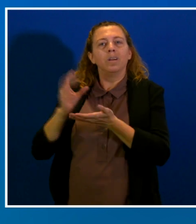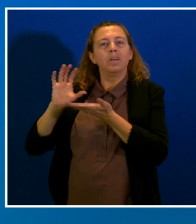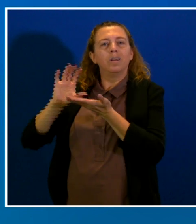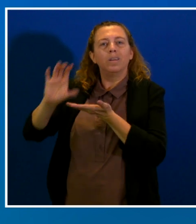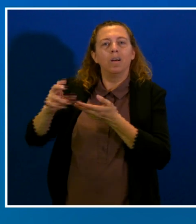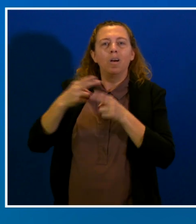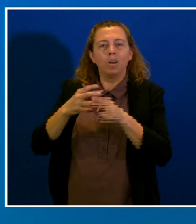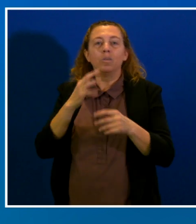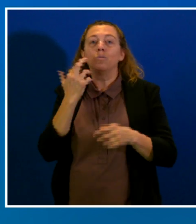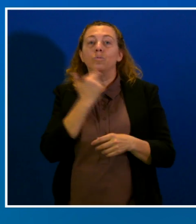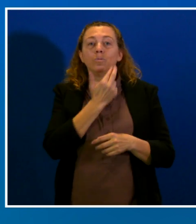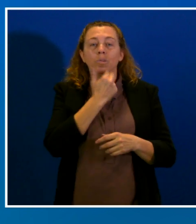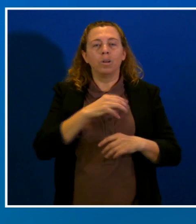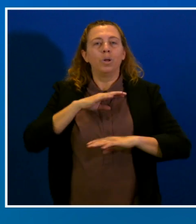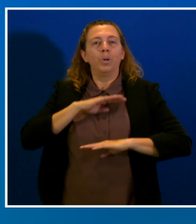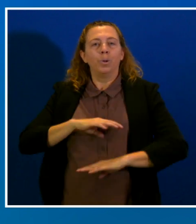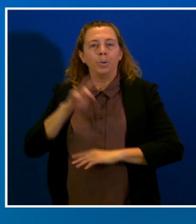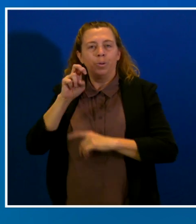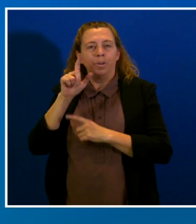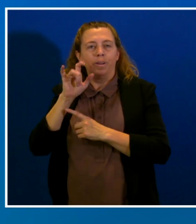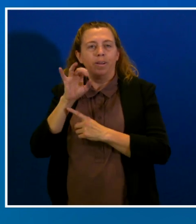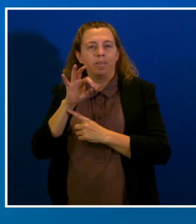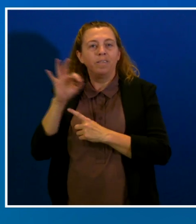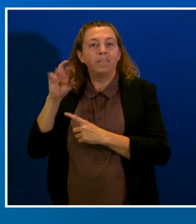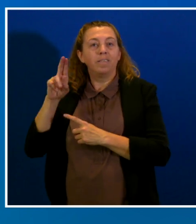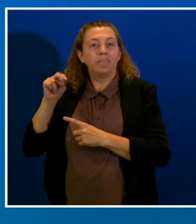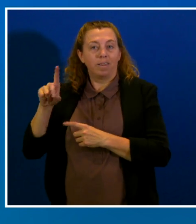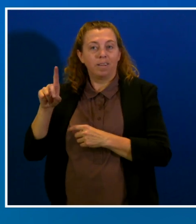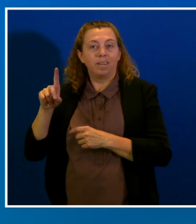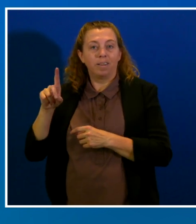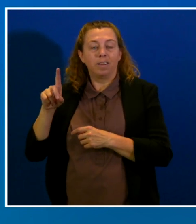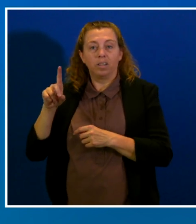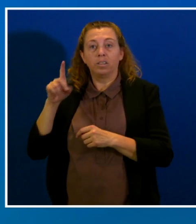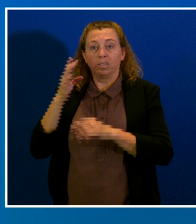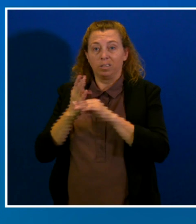Over $600 million in funding will be available in Washington.